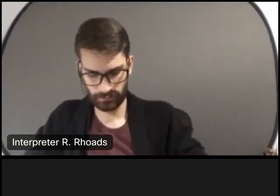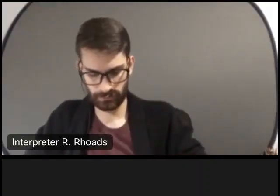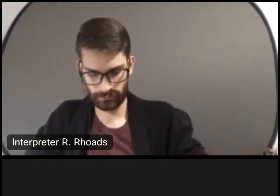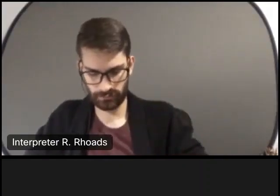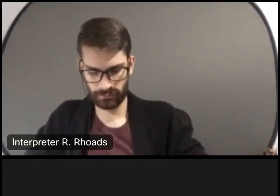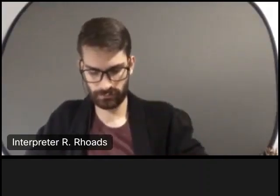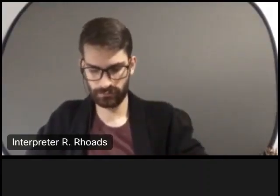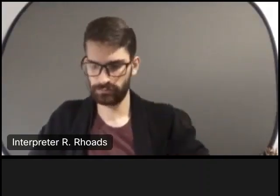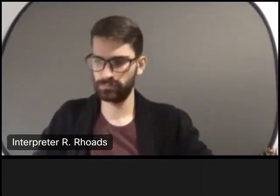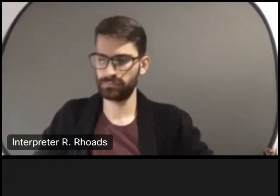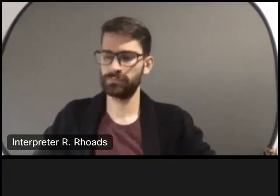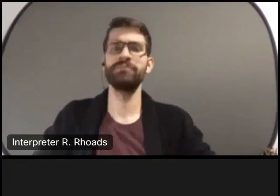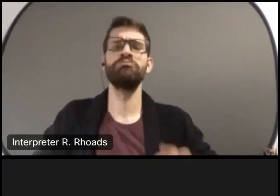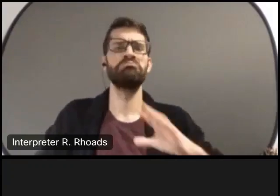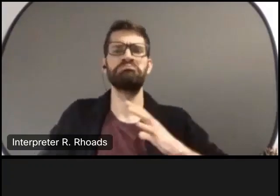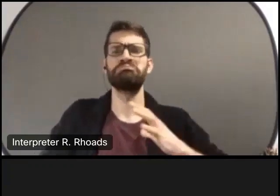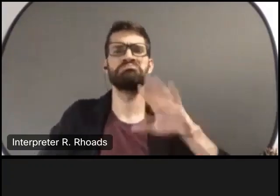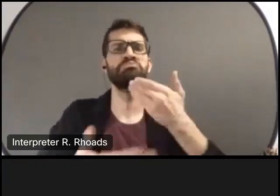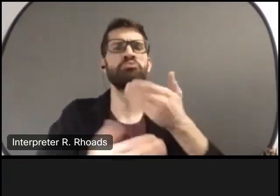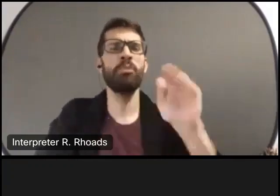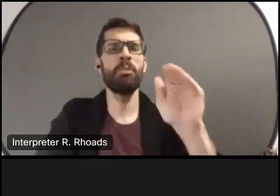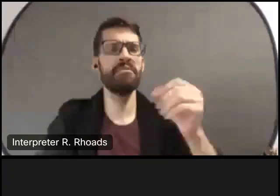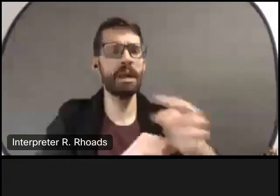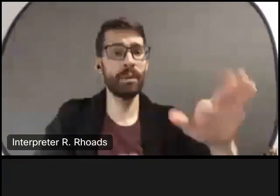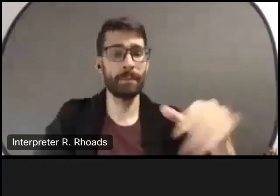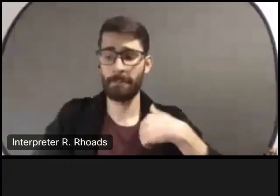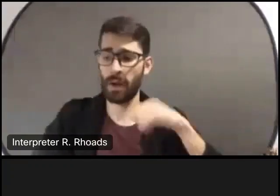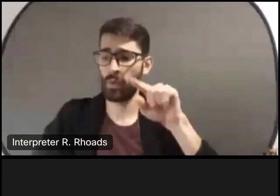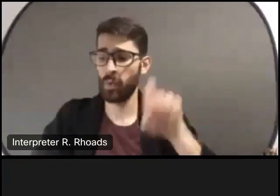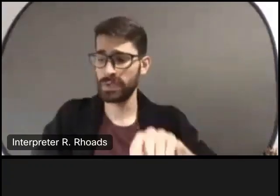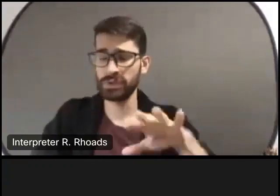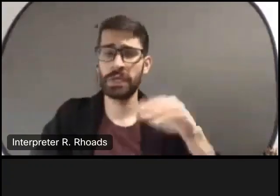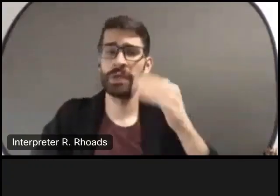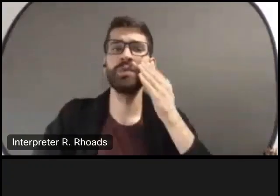evening everyone. My question and please, please, please, because I know we're overtime. If you've